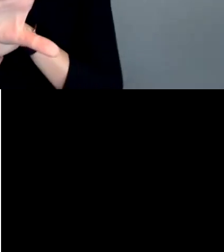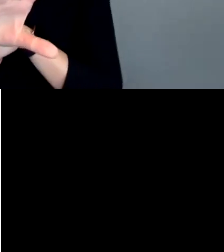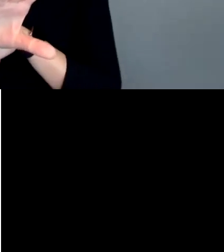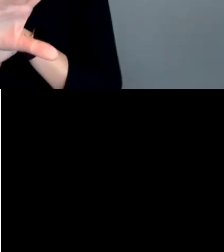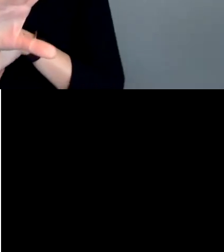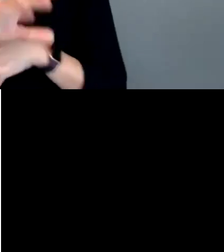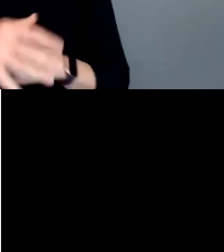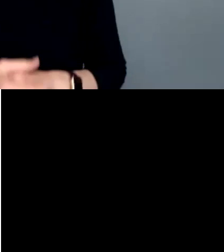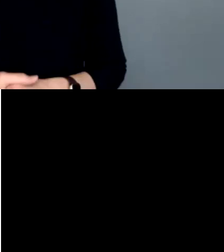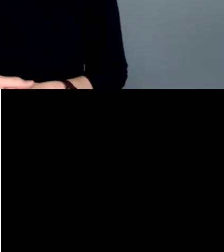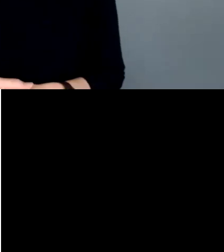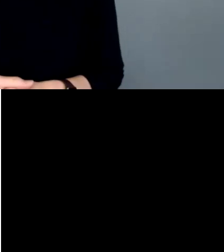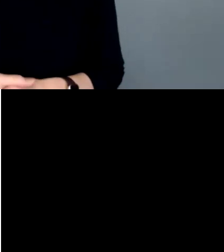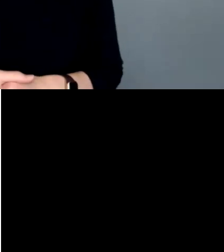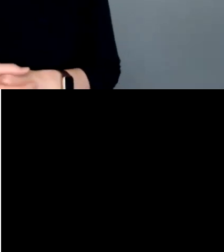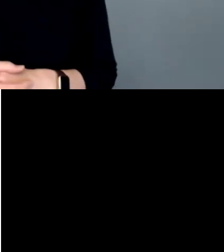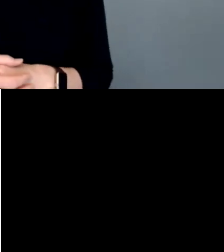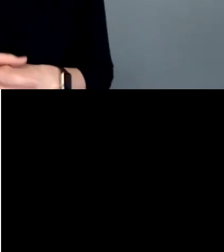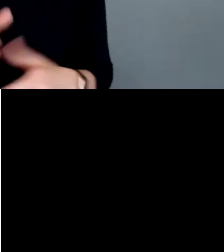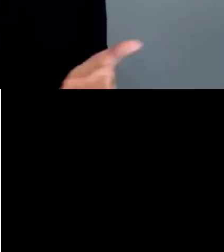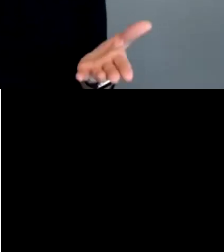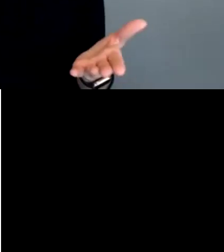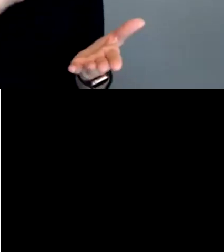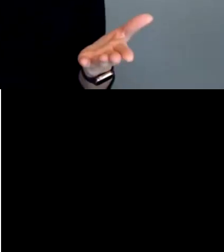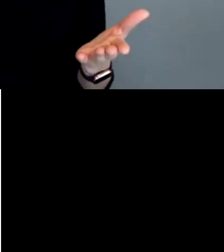So yeah, I would guess that yes, they were the same